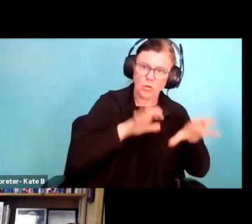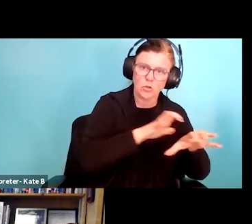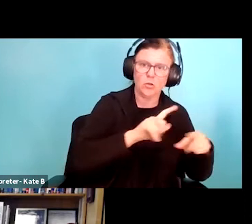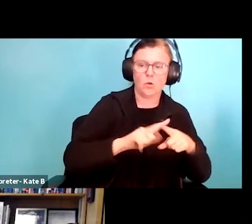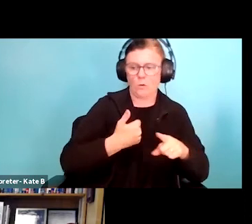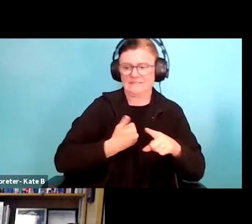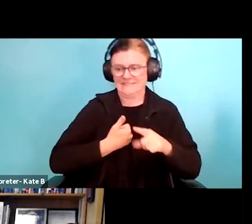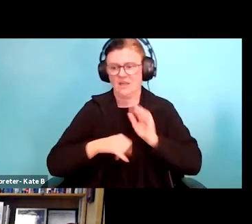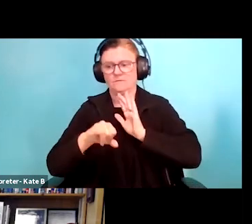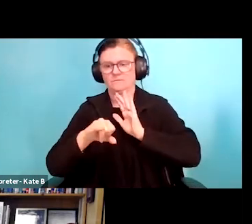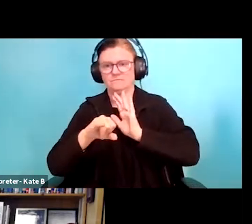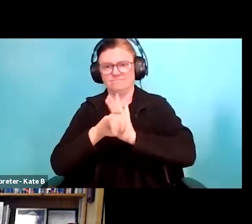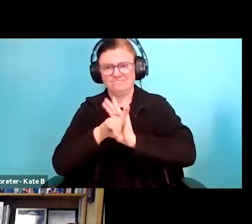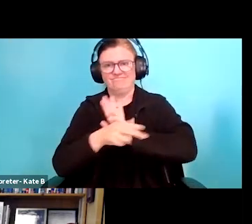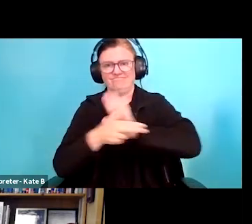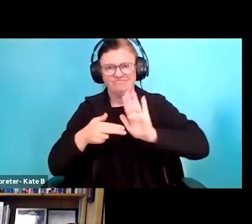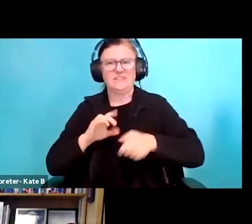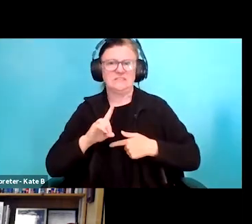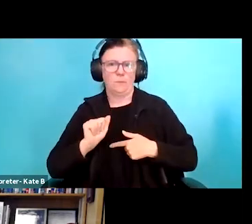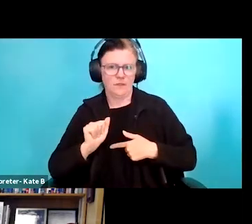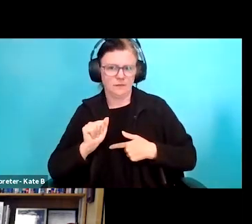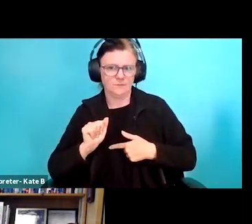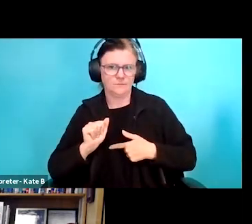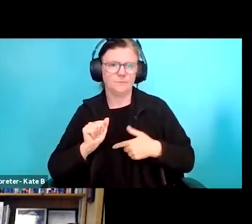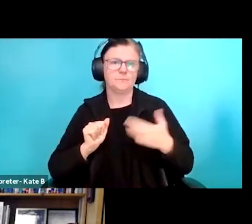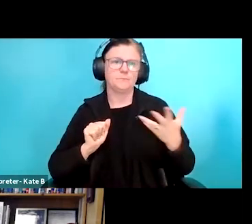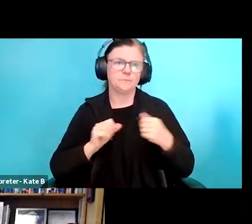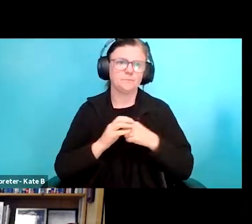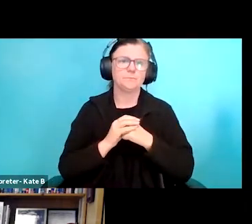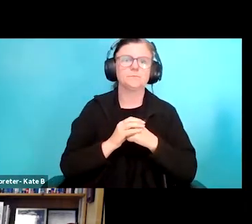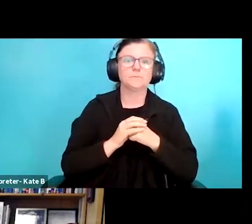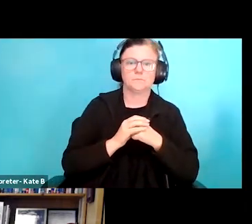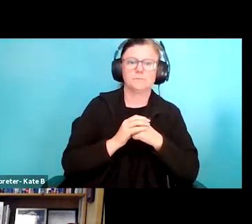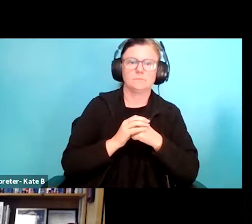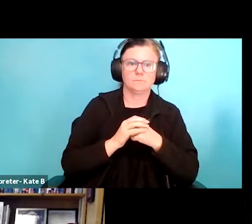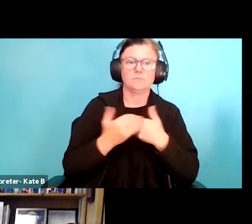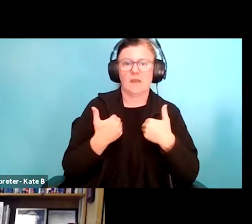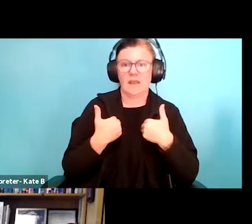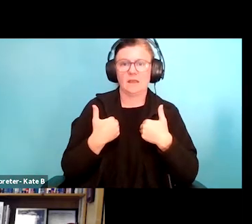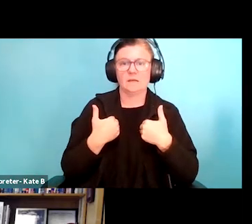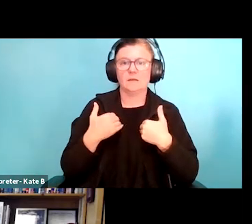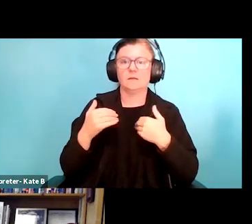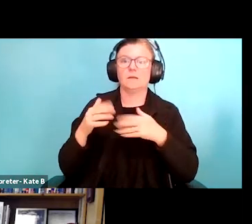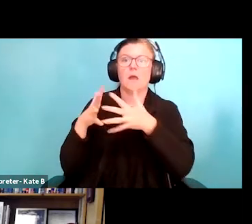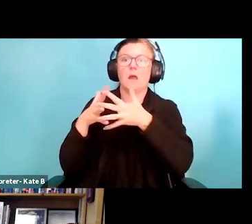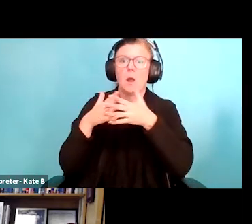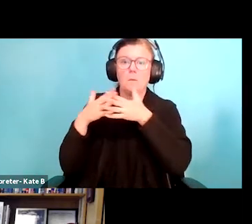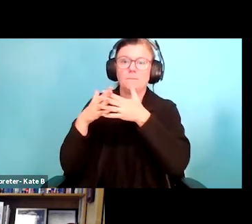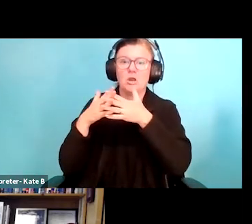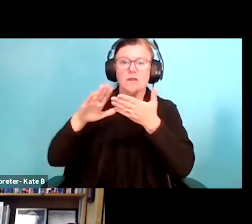disability types. So they have questions that came from the American Community Survey. There are six